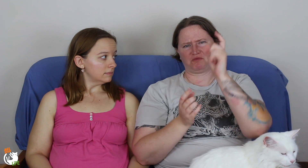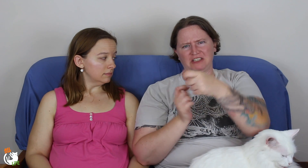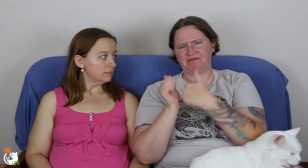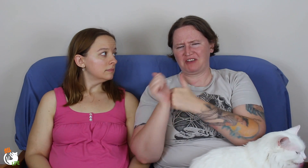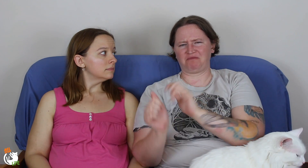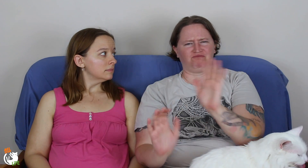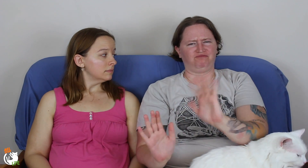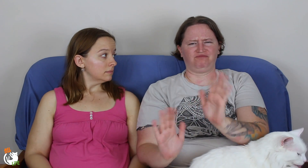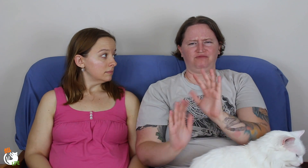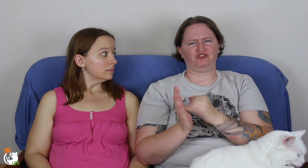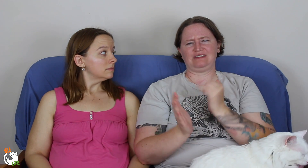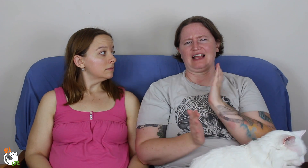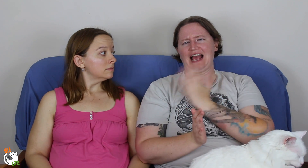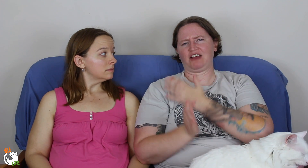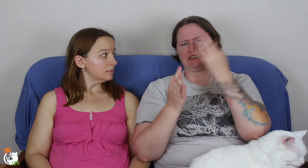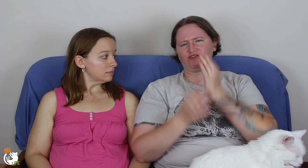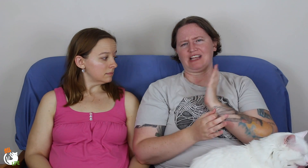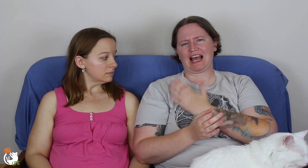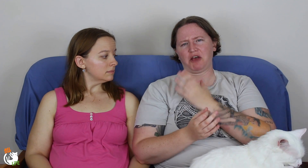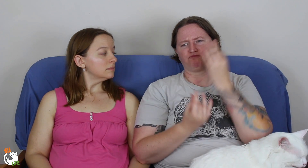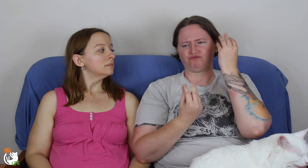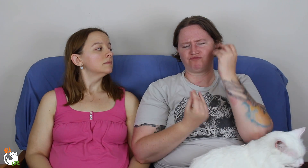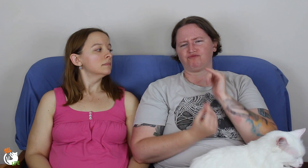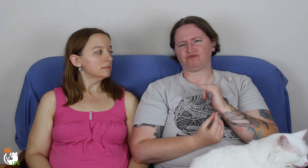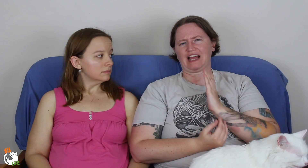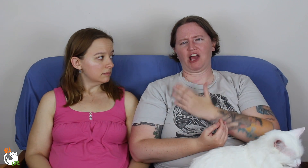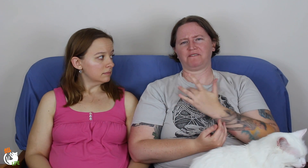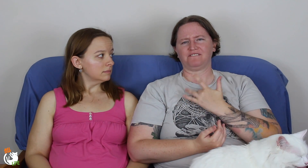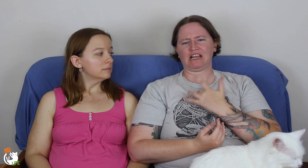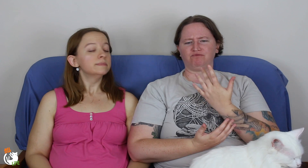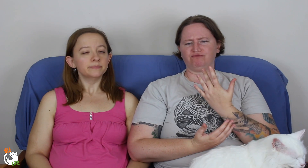What we did does not mean you have to follow that. That is just our decision.